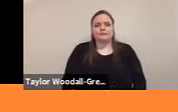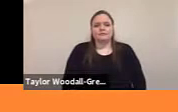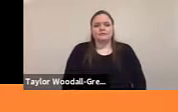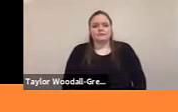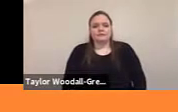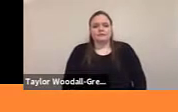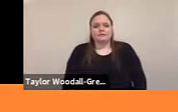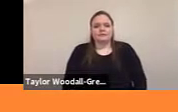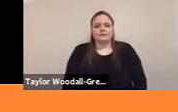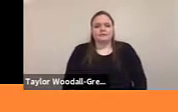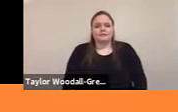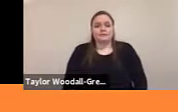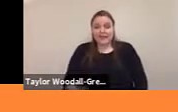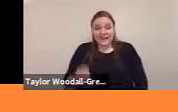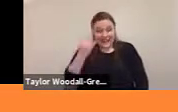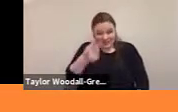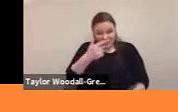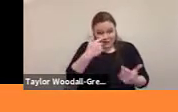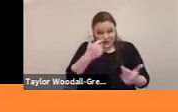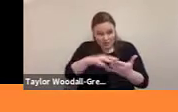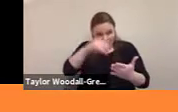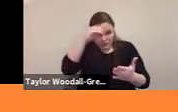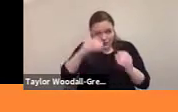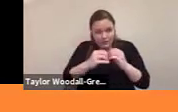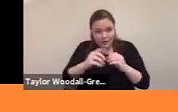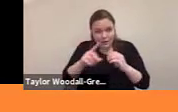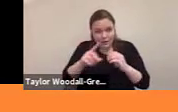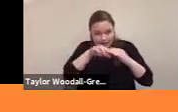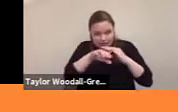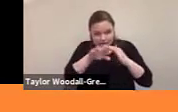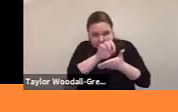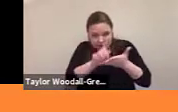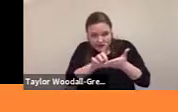If you're interested in learning more about accessible design and creating accessible branding,